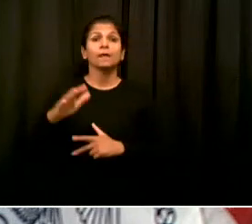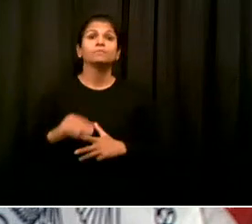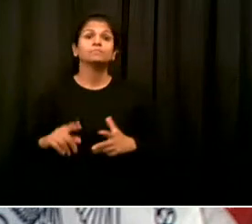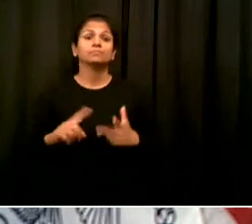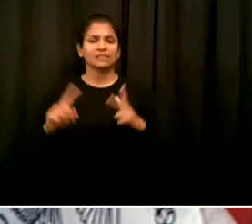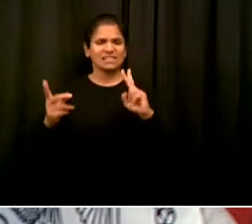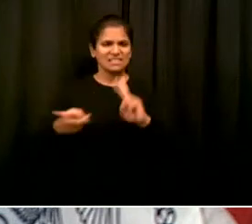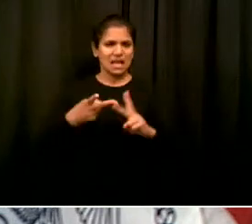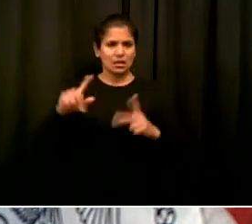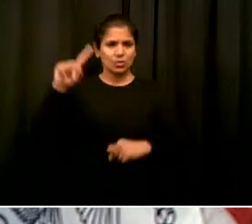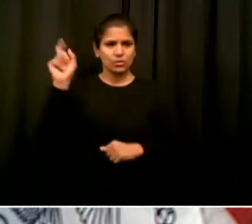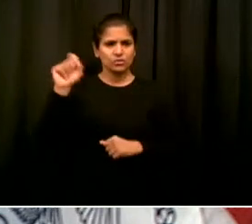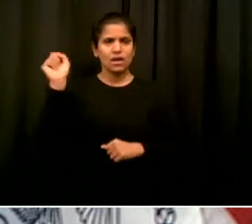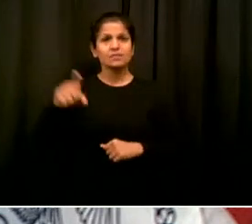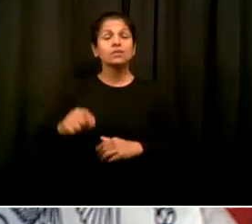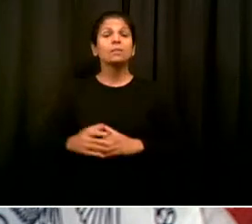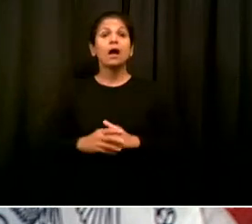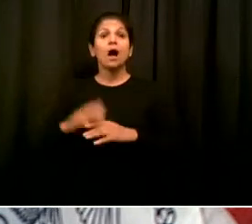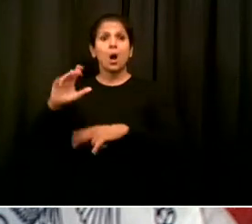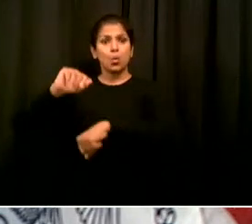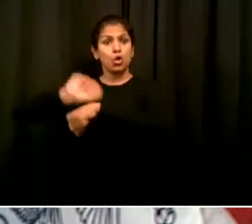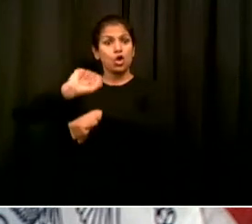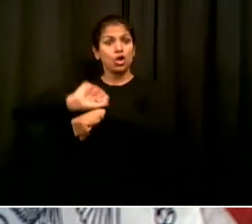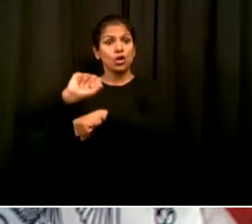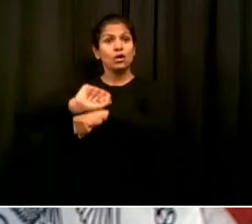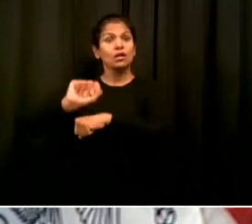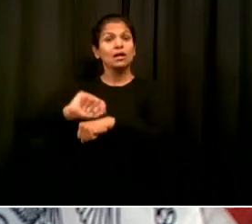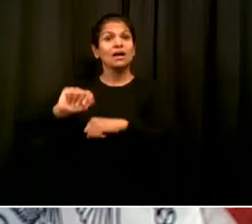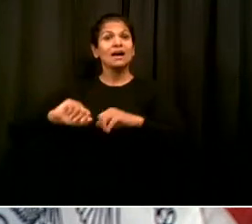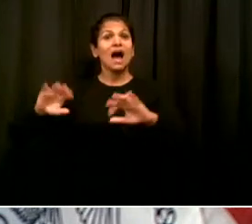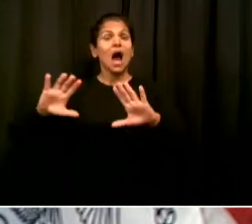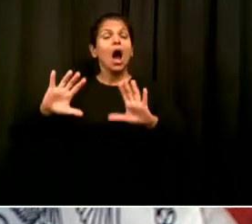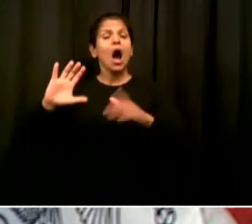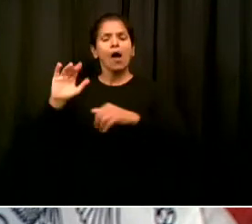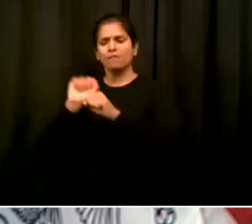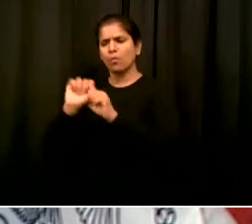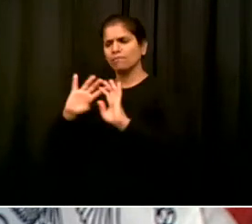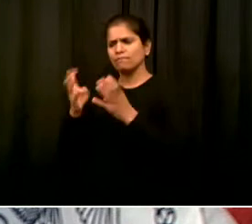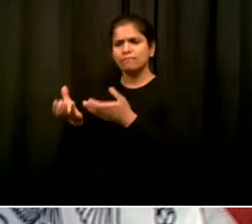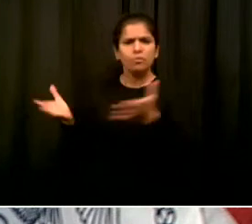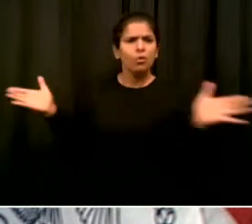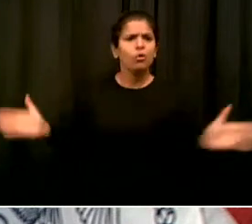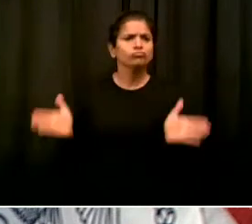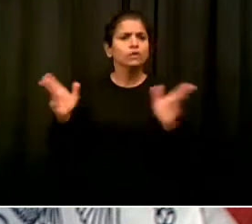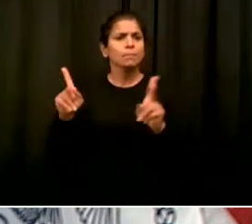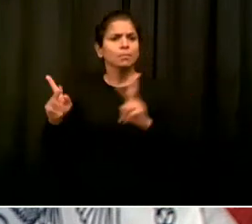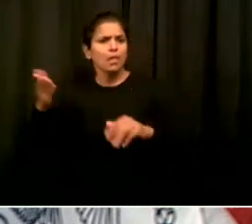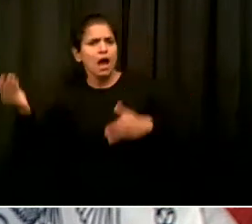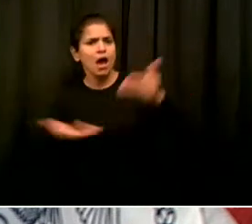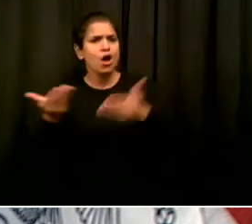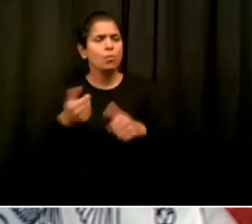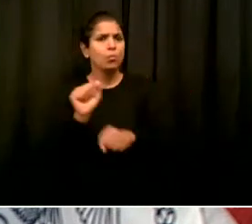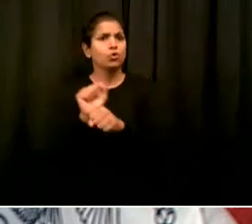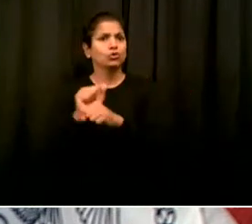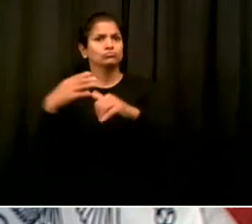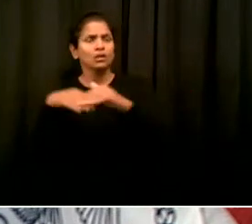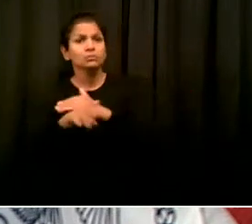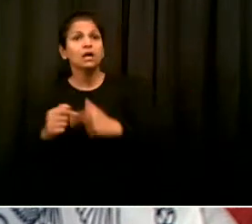OKAY. THTHANK YOU. A DIFFERENT QUESTION. LAST WEEK, YOU MENTIOIONED A PLAN TO POSSIBLY RBING BACK 25%